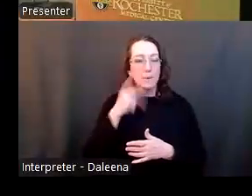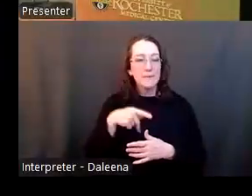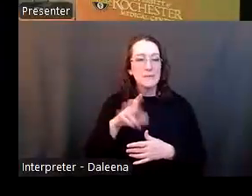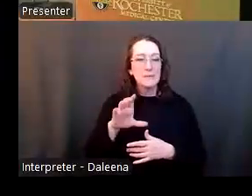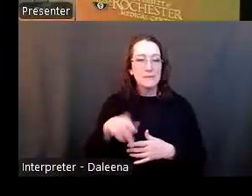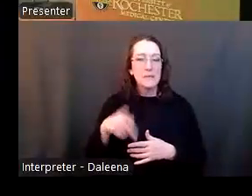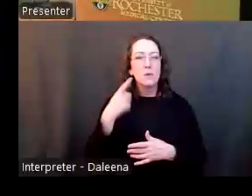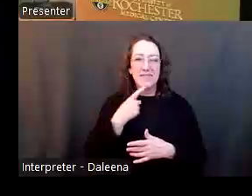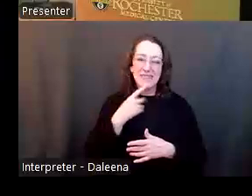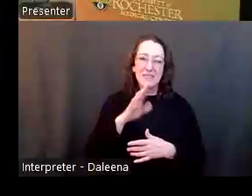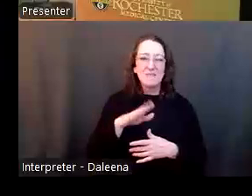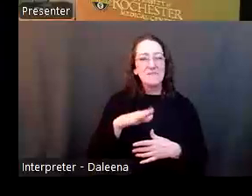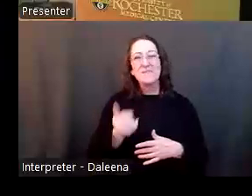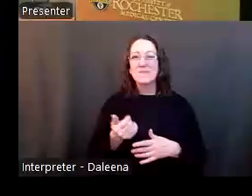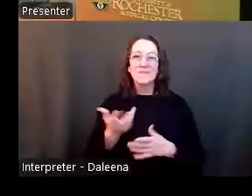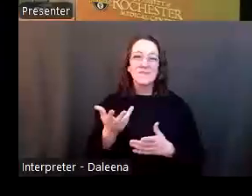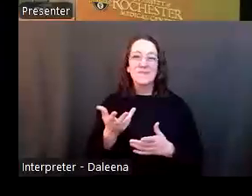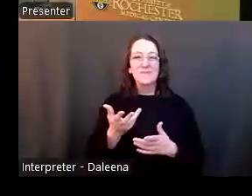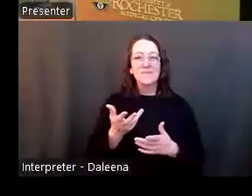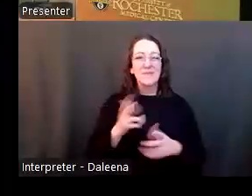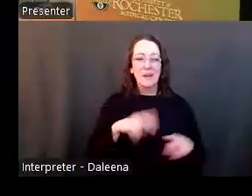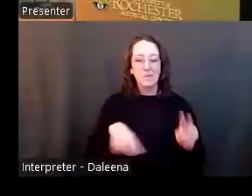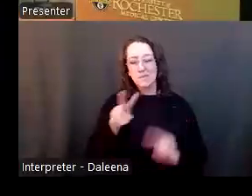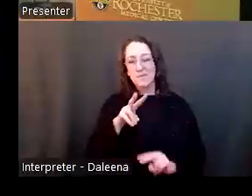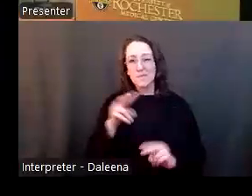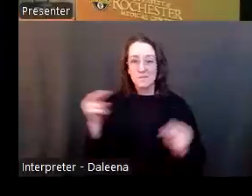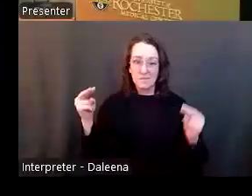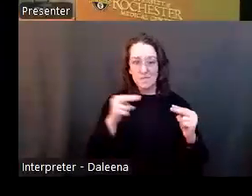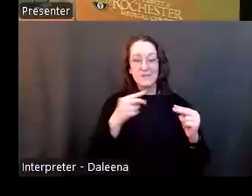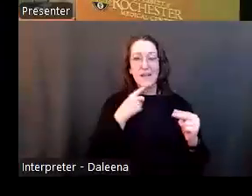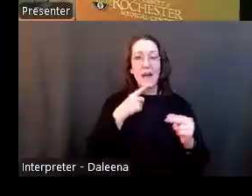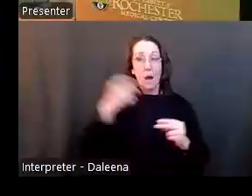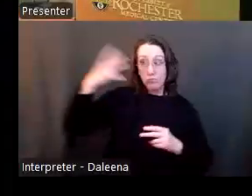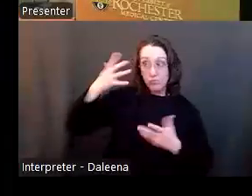even say you know they he would look her dead in the eye and say oh I showered today and there